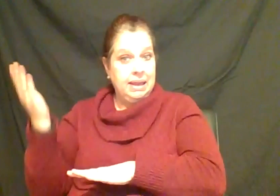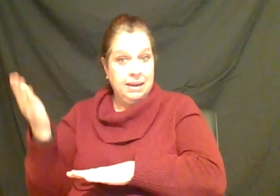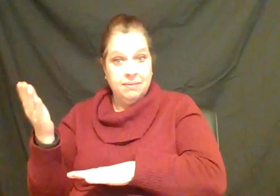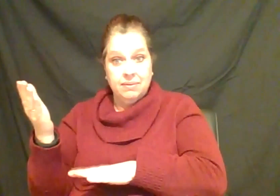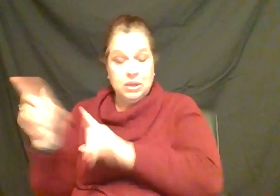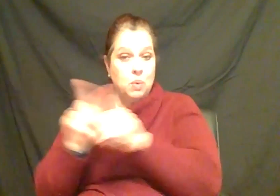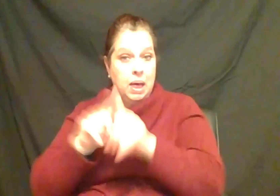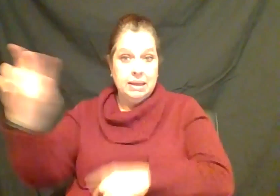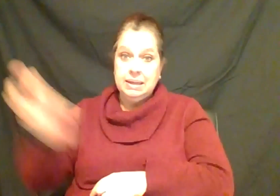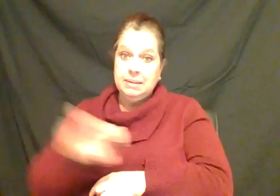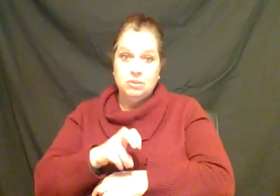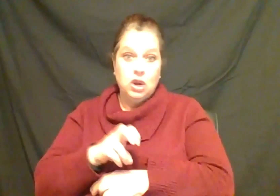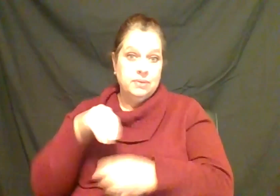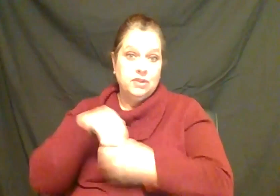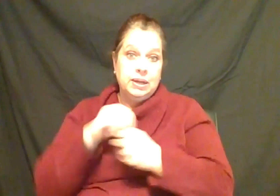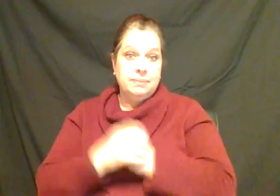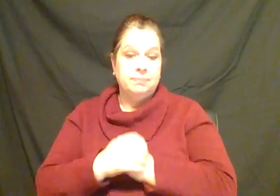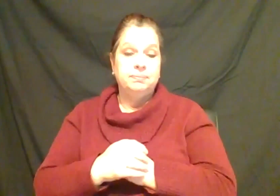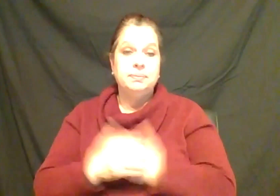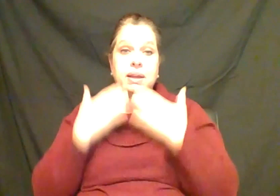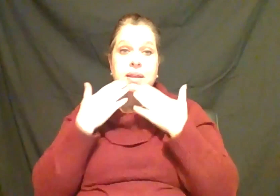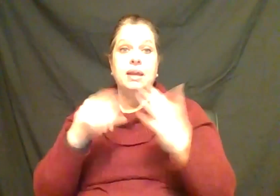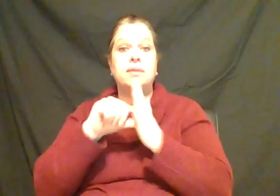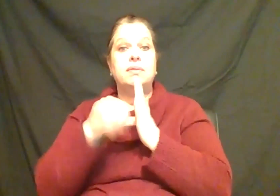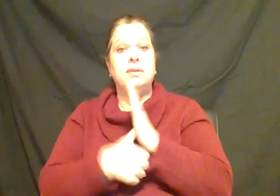thank you mr jameson thank you for reinforcing that information i know it's very important